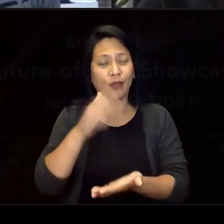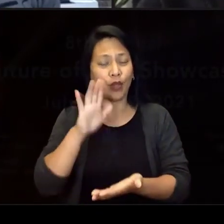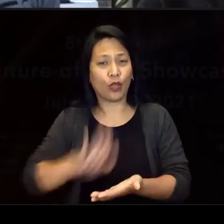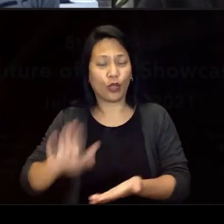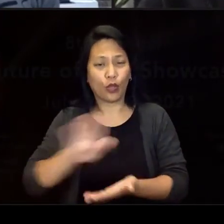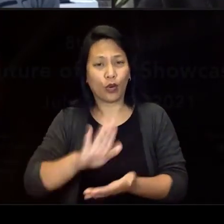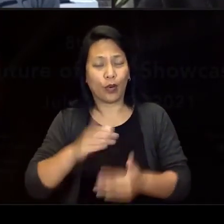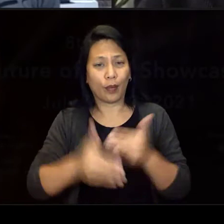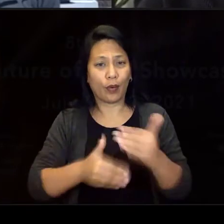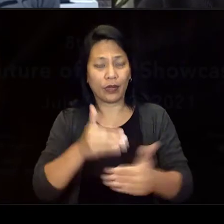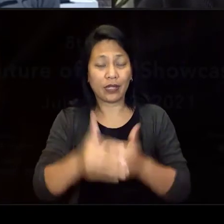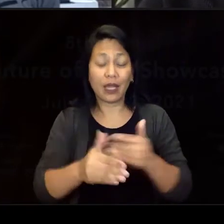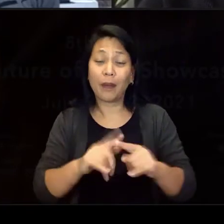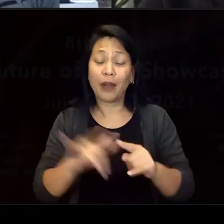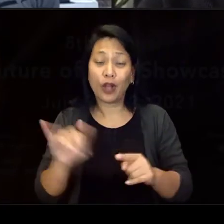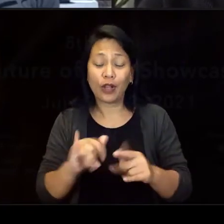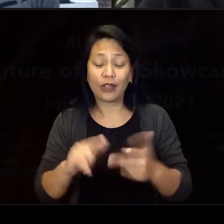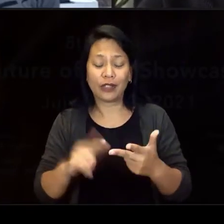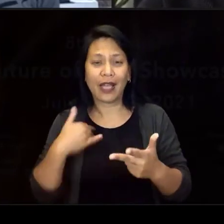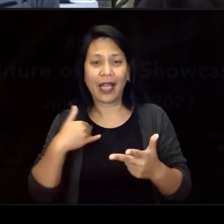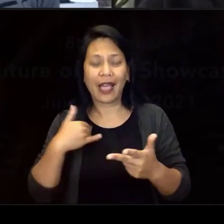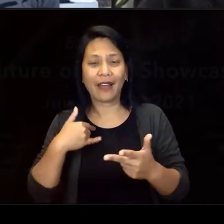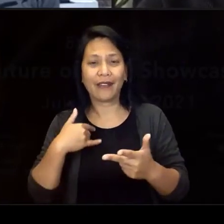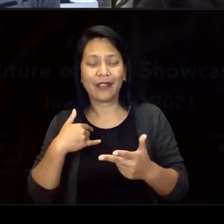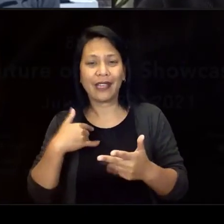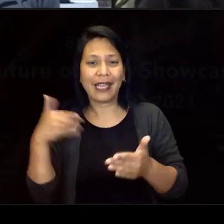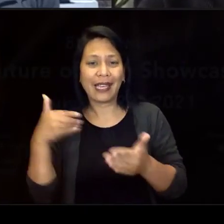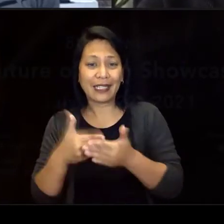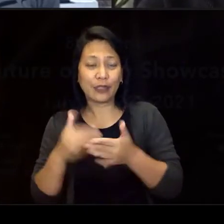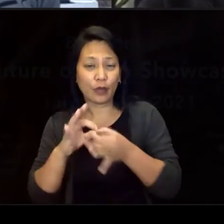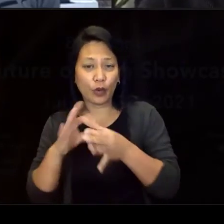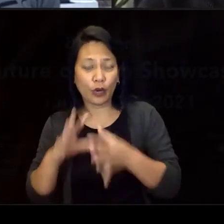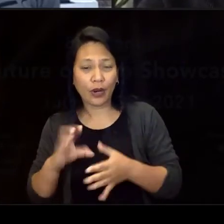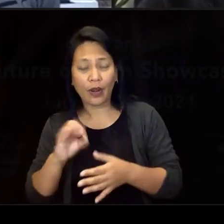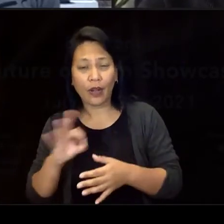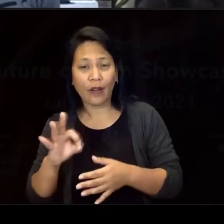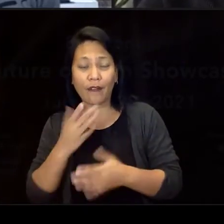But there is intimacy coordinators of colour Ann James, who is incredible.